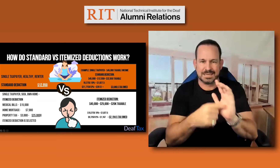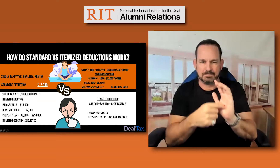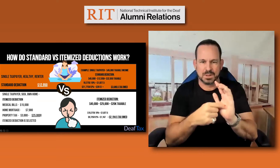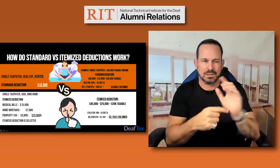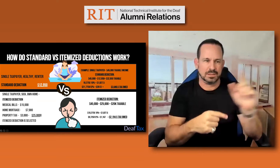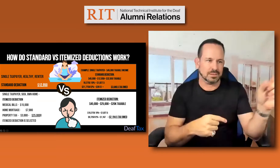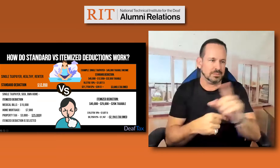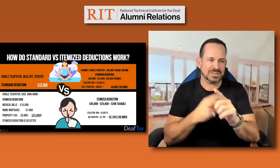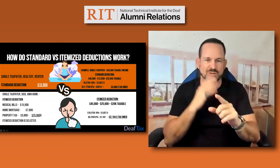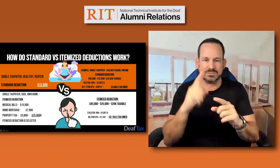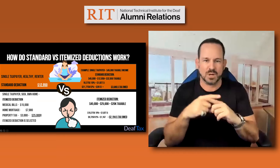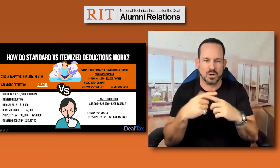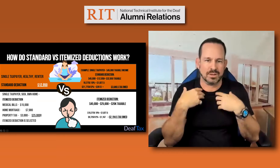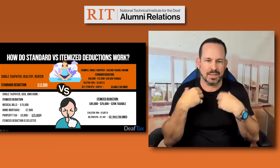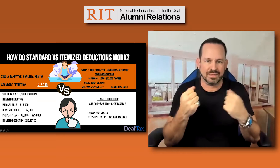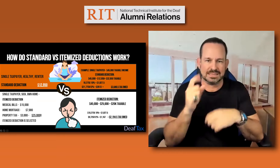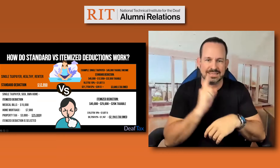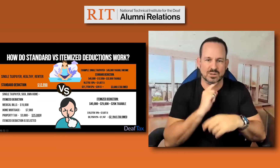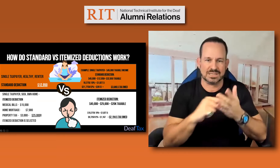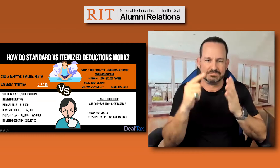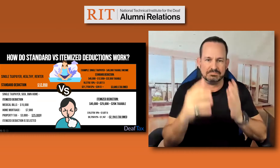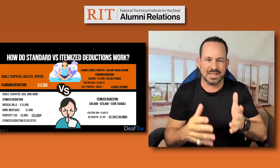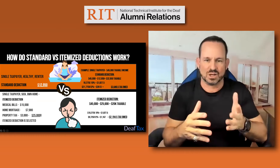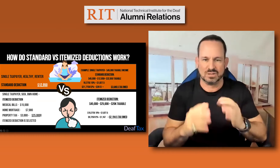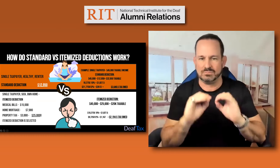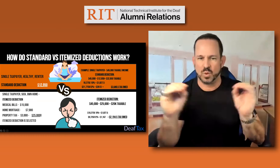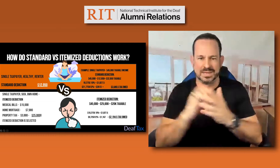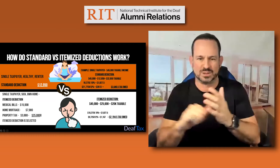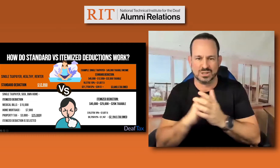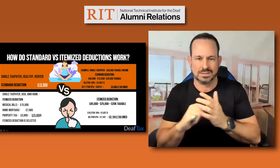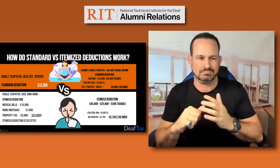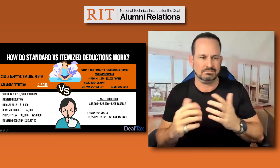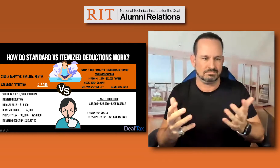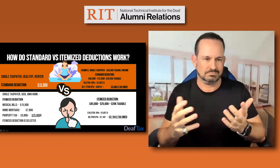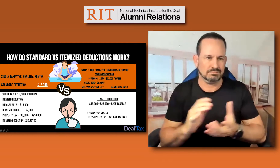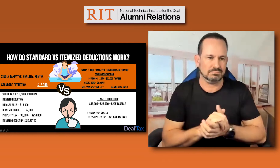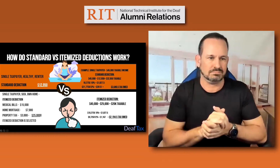Here are some examples of two different people